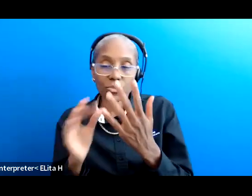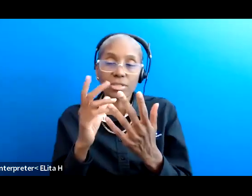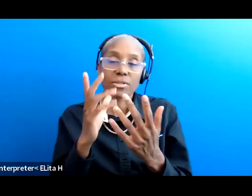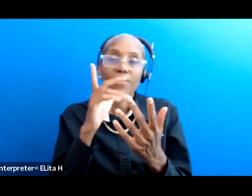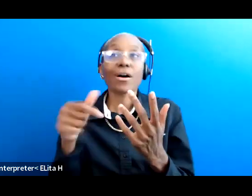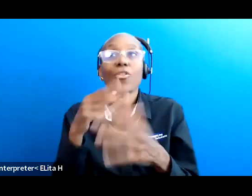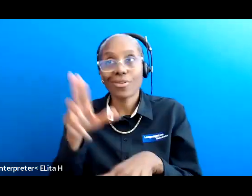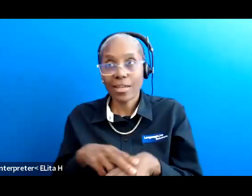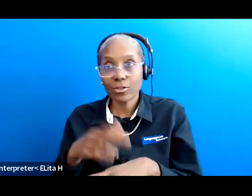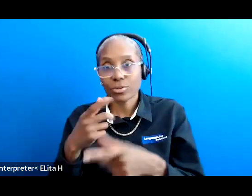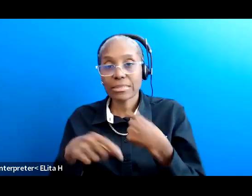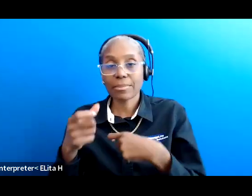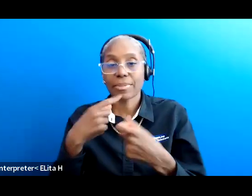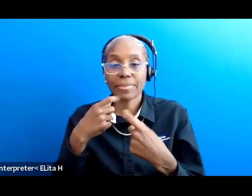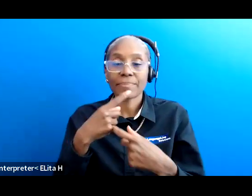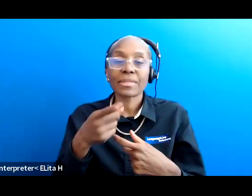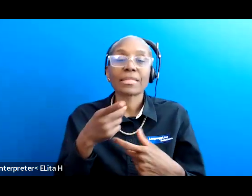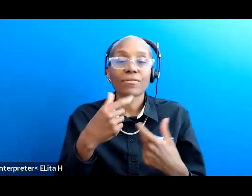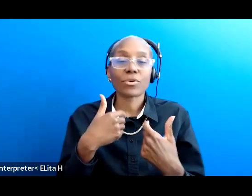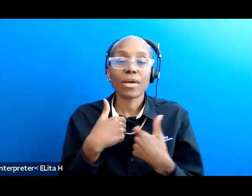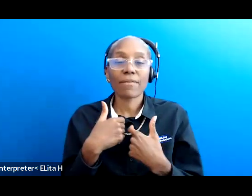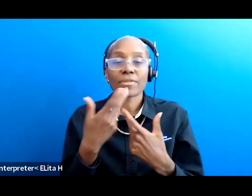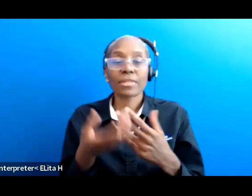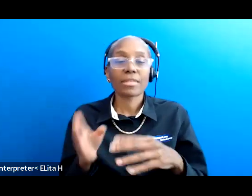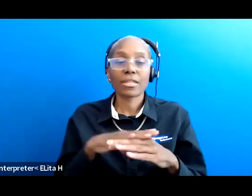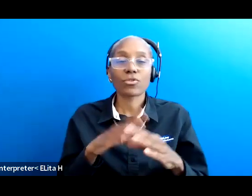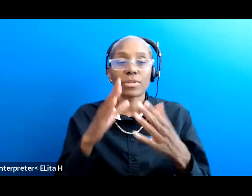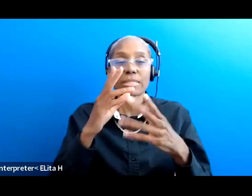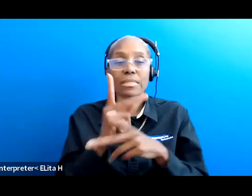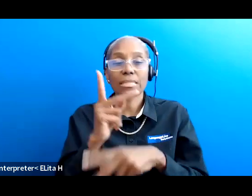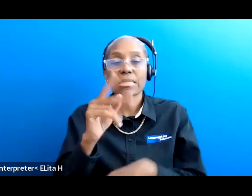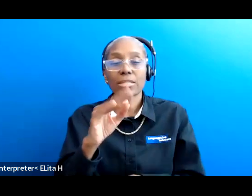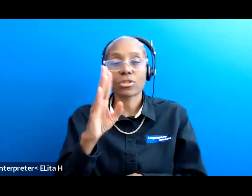Well, if you're having increased spasms, what most people are doing